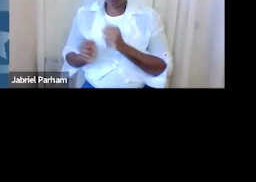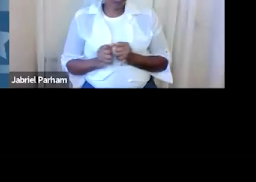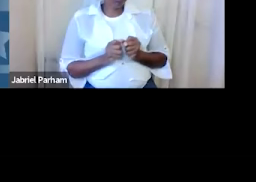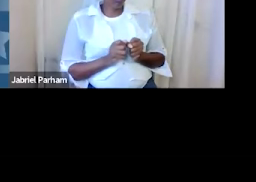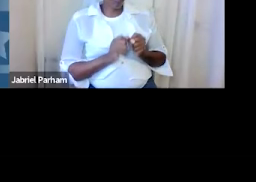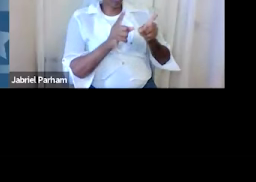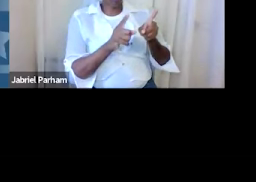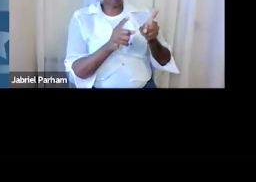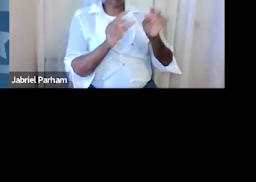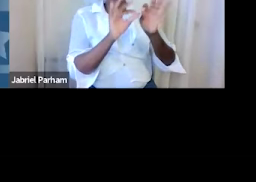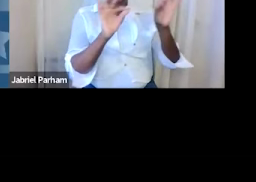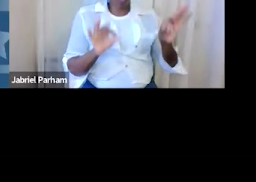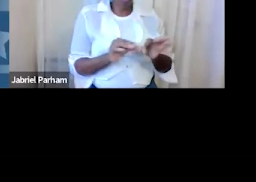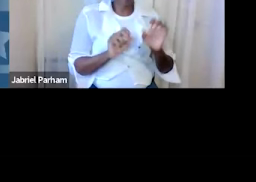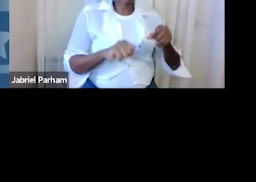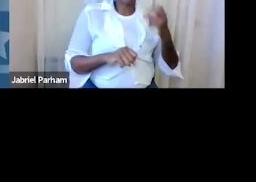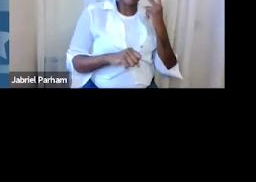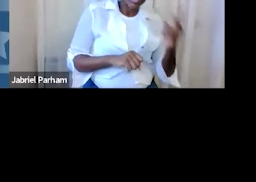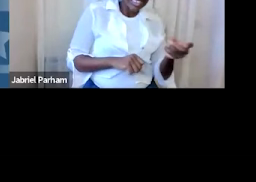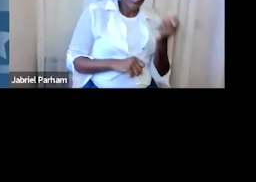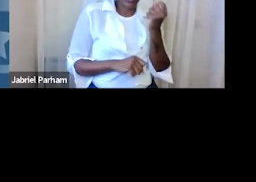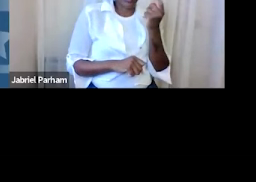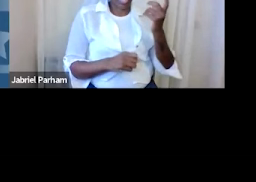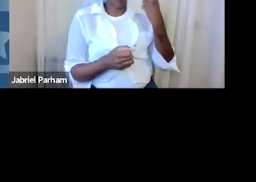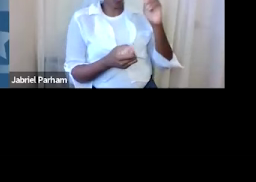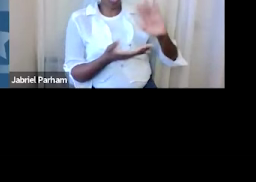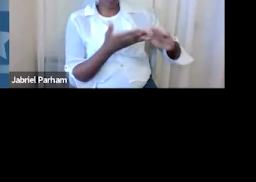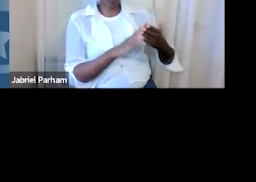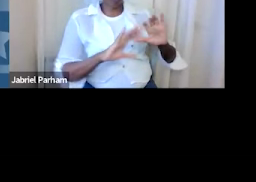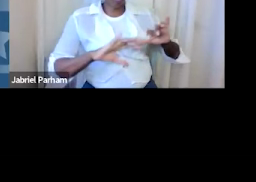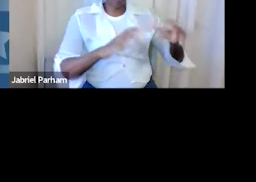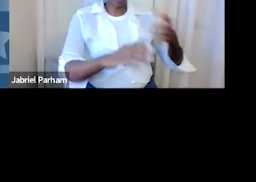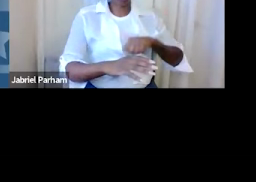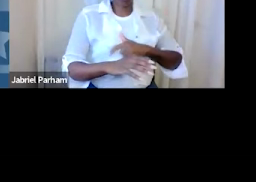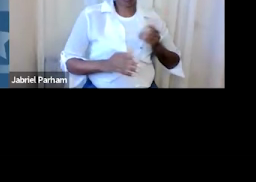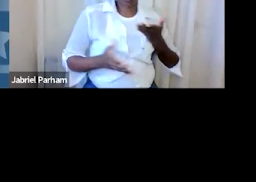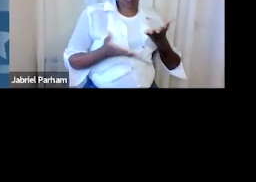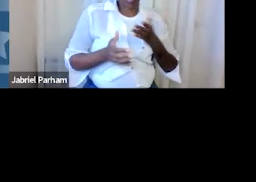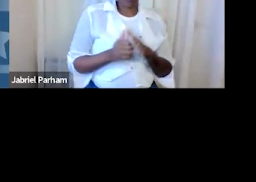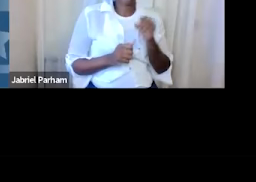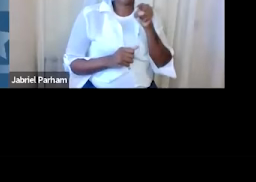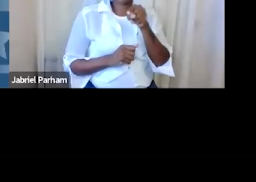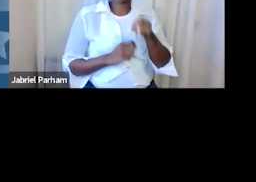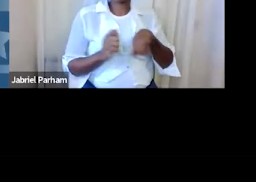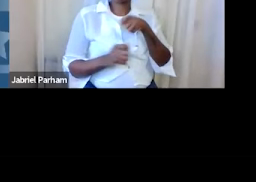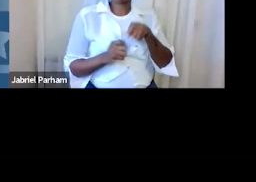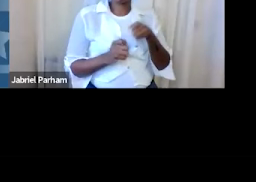so that they are digestible for, again, the communities or populations that we're serving. In this case, this is specifically for line leaders